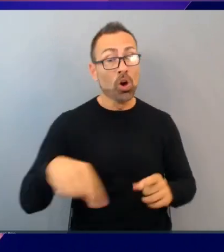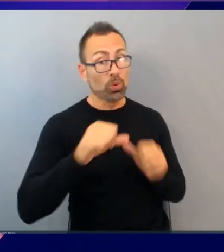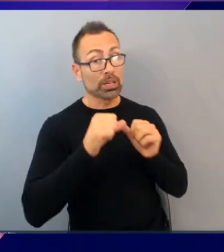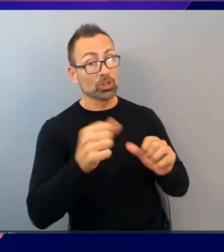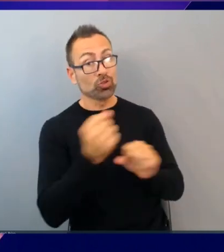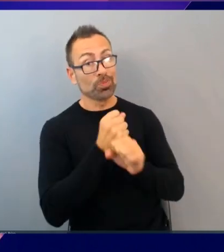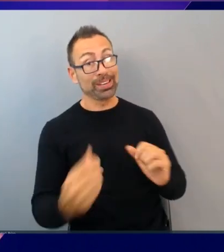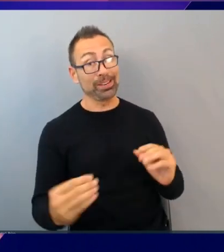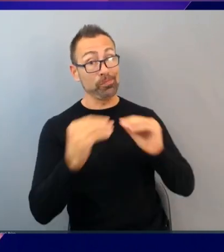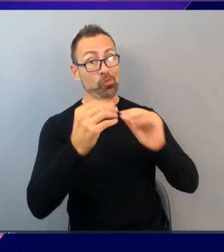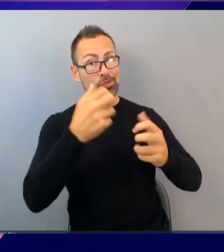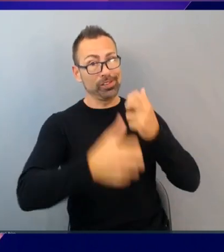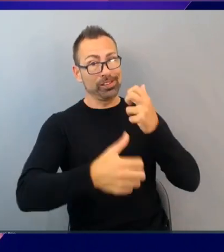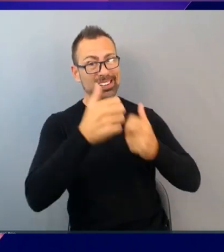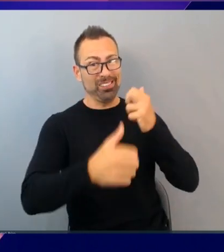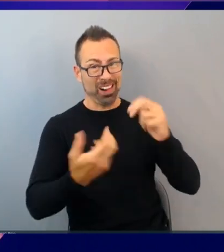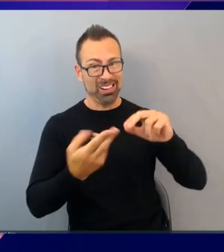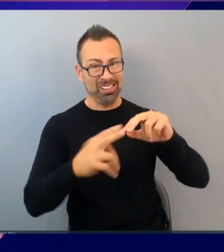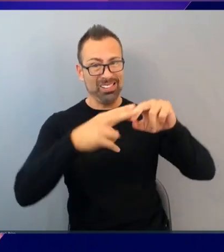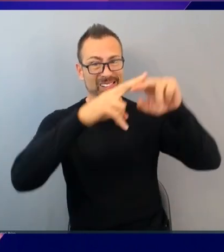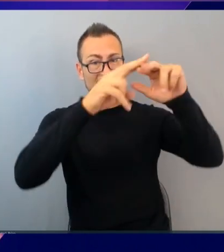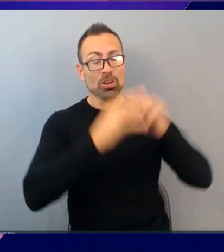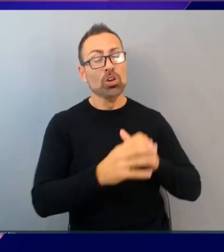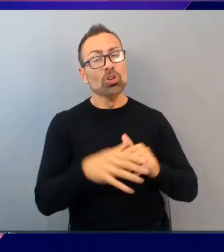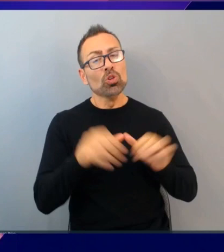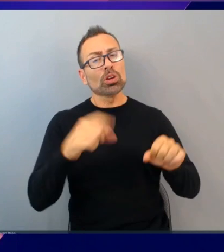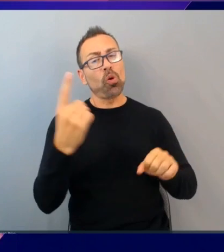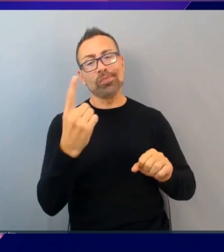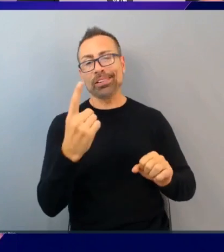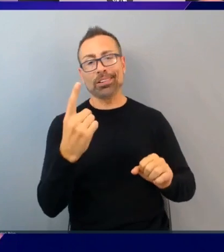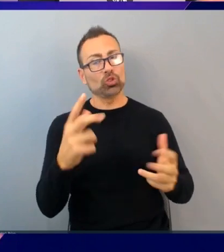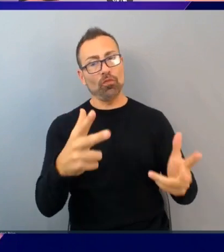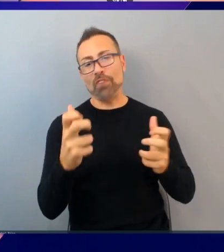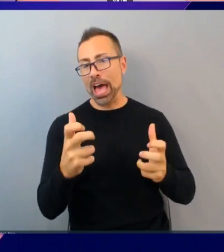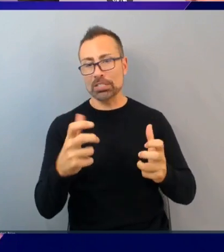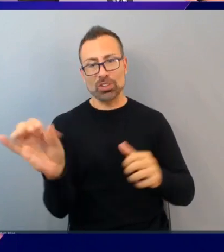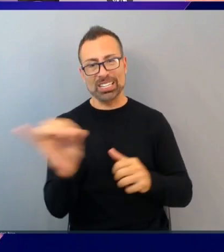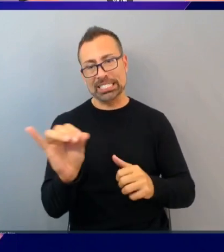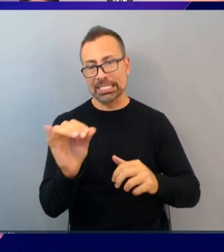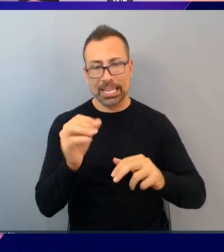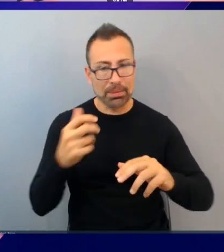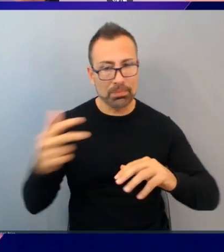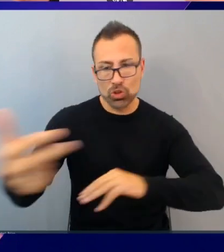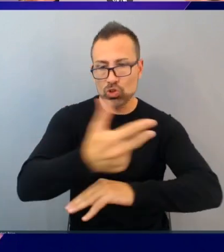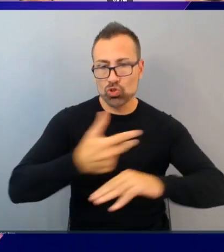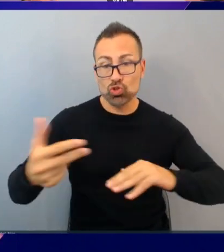you can only get so fast on the same track year over year with time. Ooh. So, in 2019 we ran all time trial,